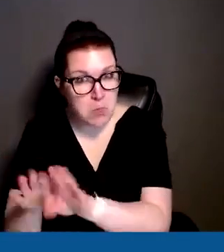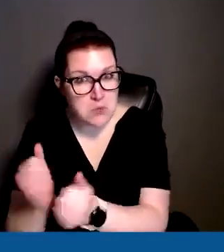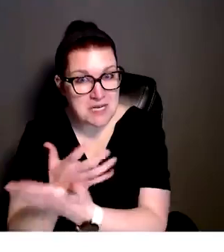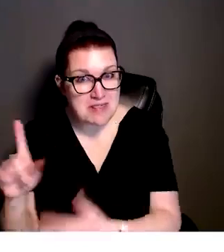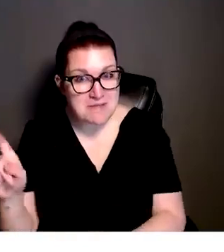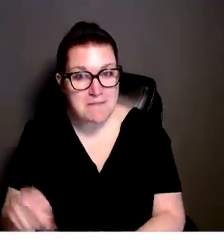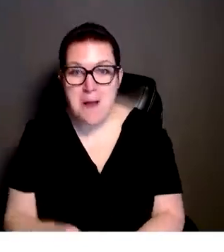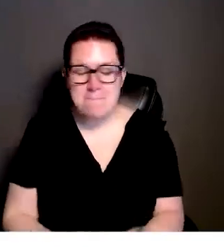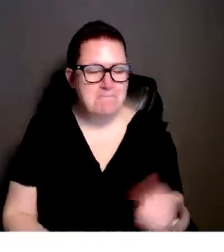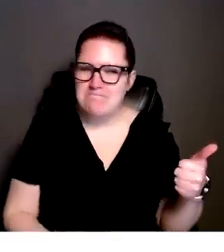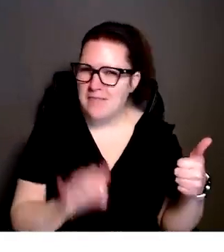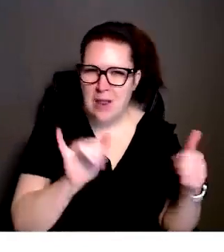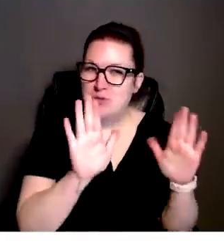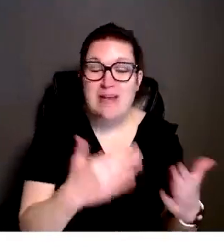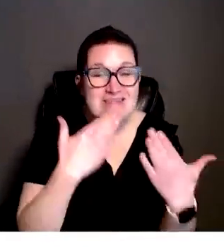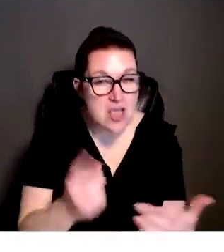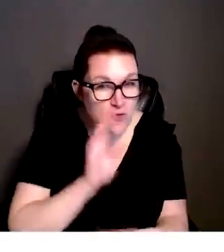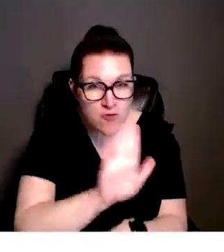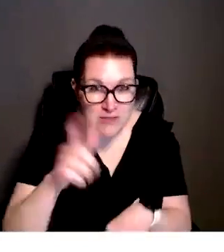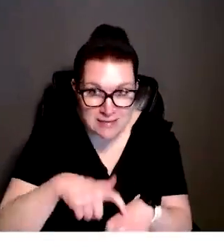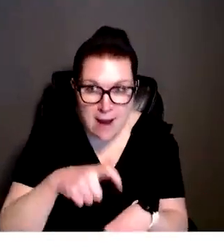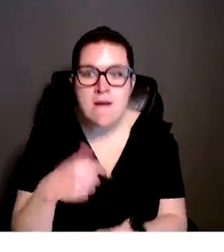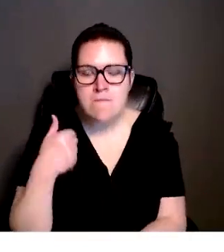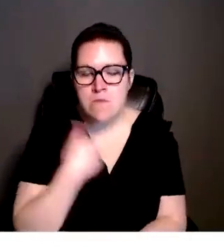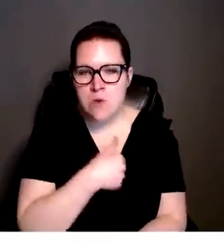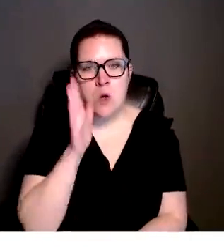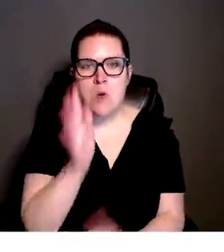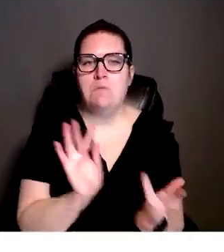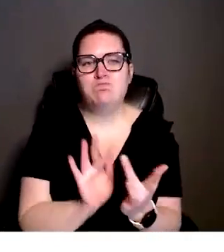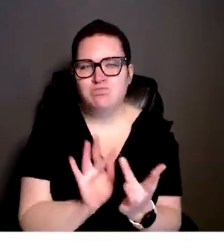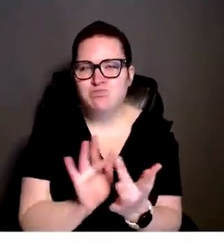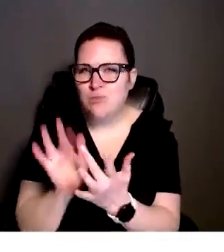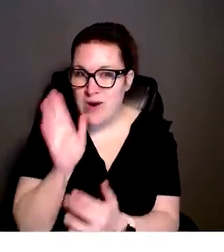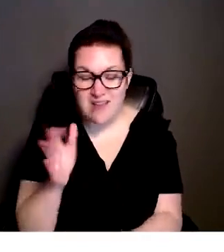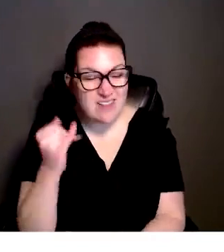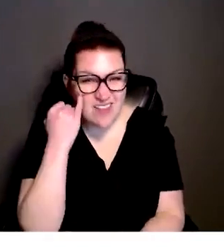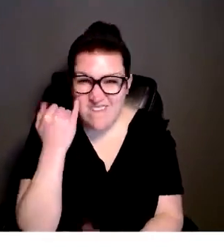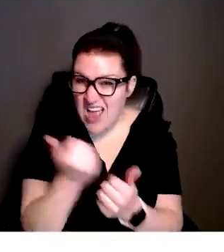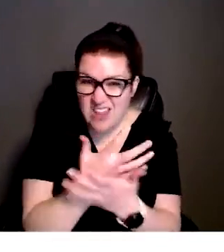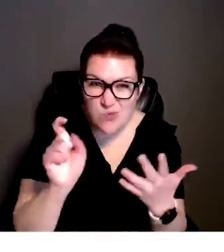[Kelly Cronin]: Yeah, that was great. Thank you all for your time. And we'll be, we'll be in close contact. And don't hesitate to reach out if you still have questions.